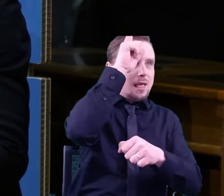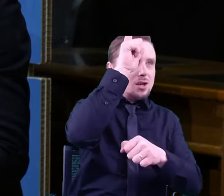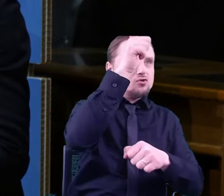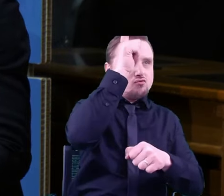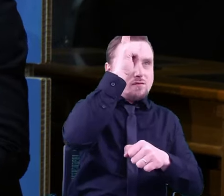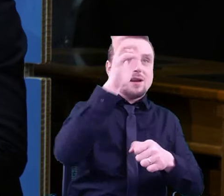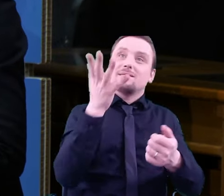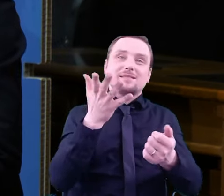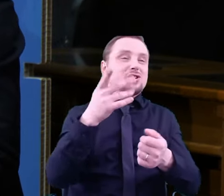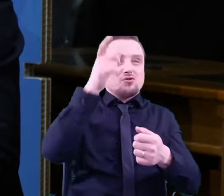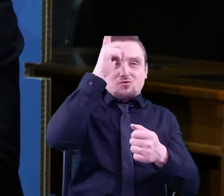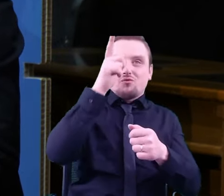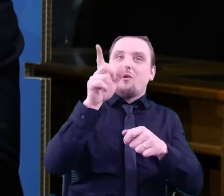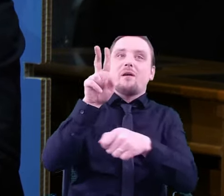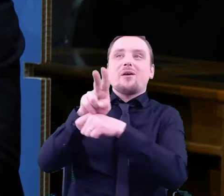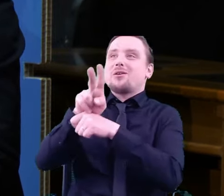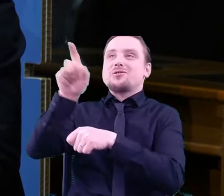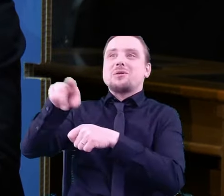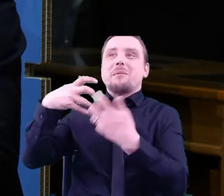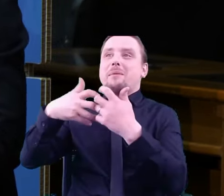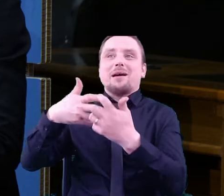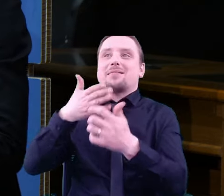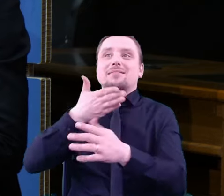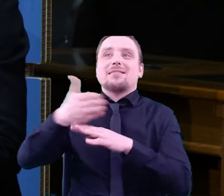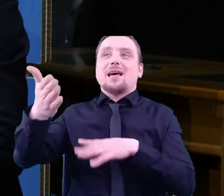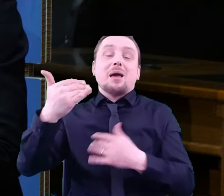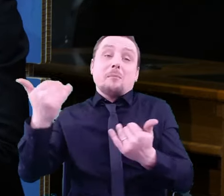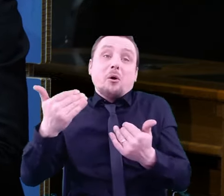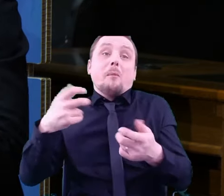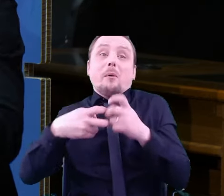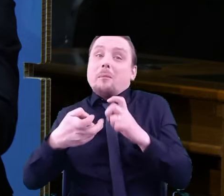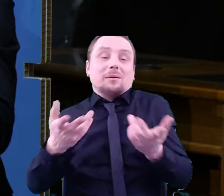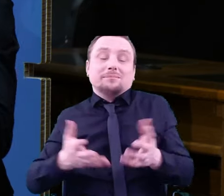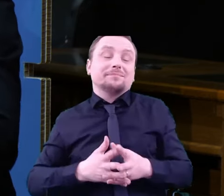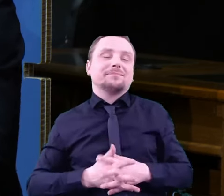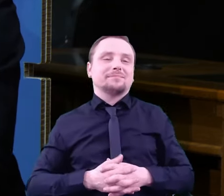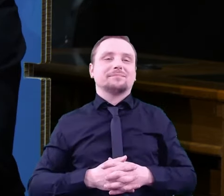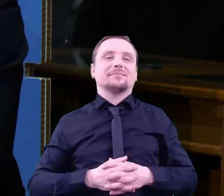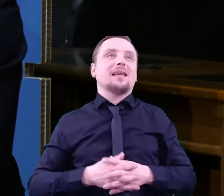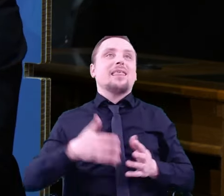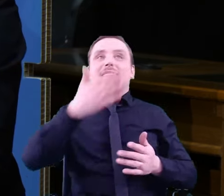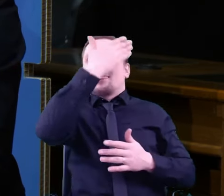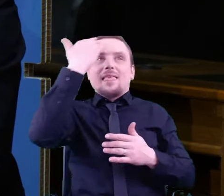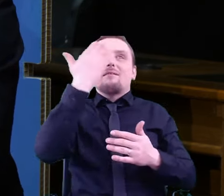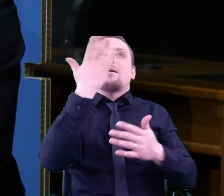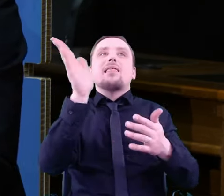This may pose a problem for us. We do not know yet where the limit of AI development is,